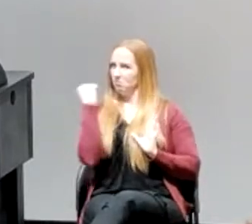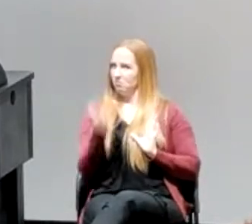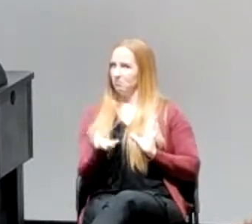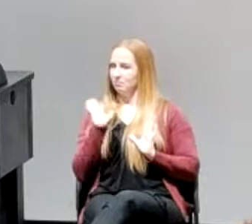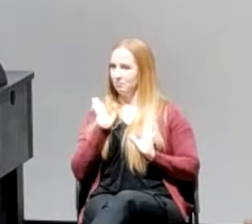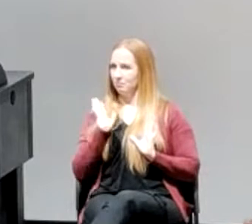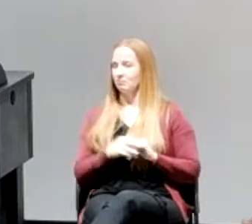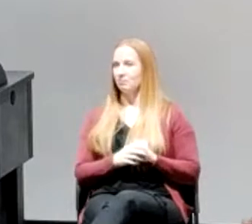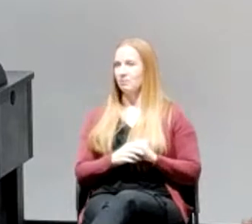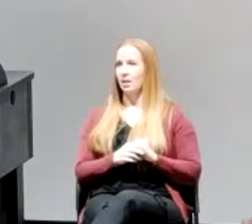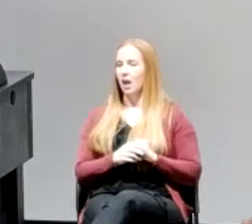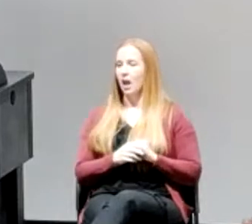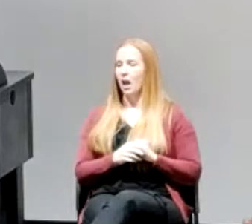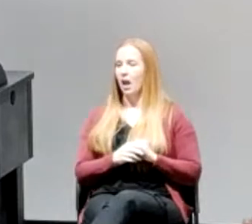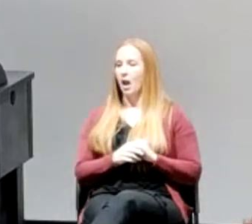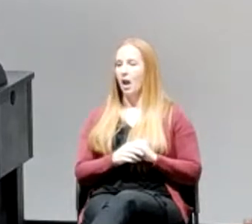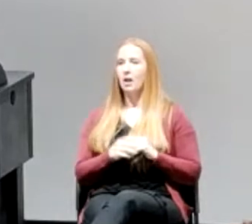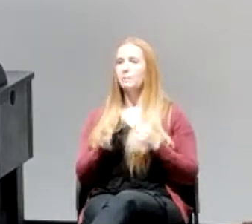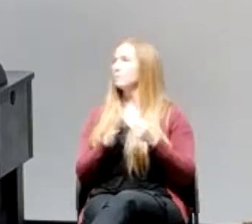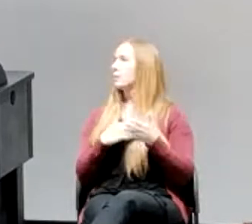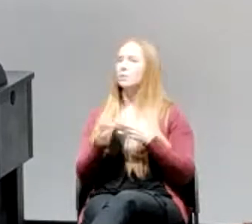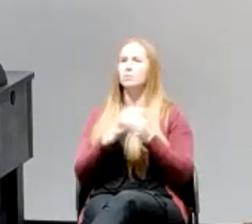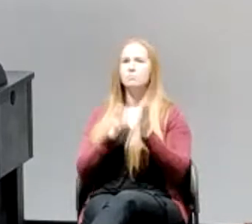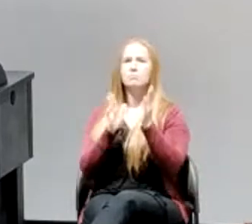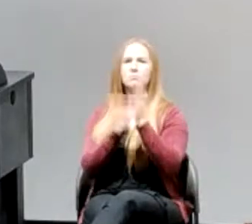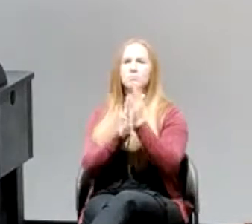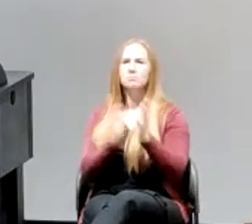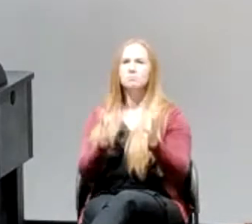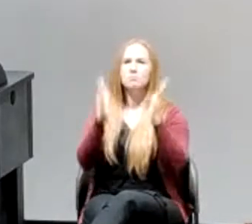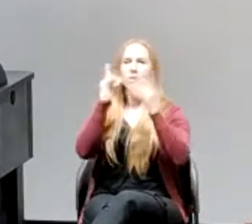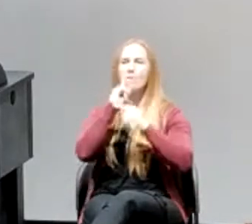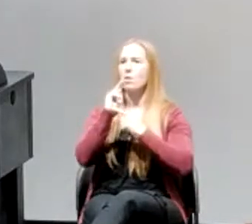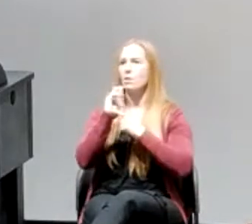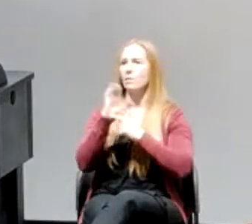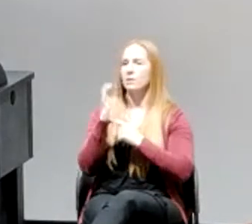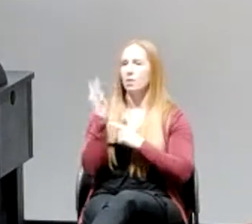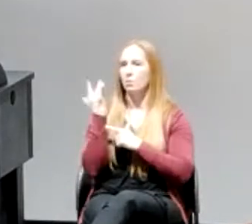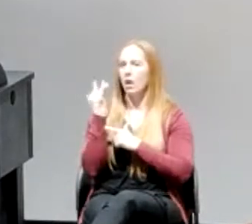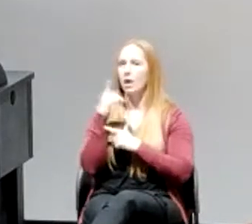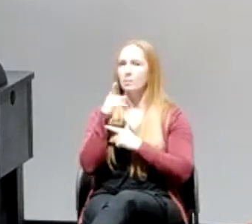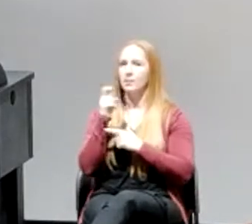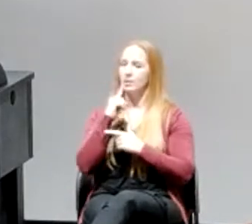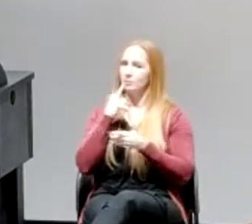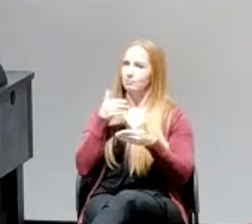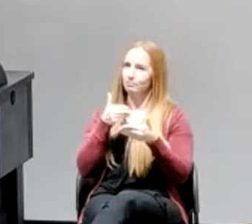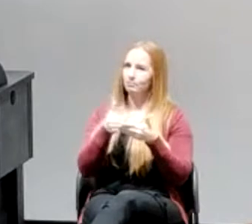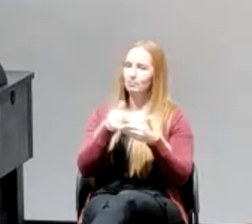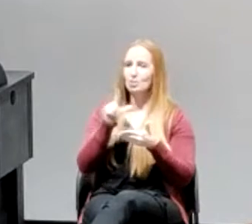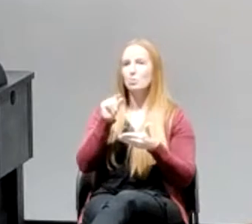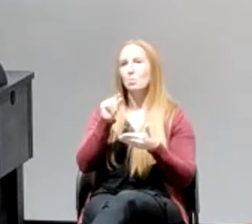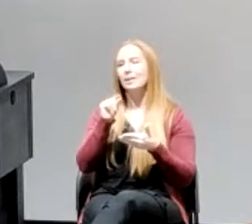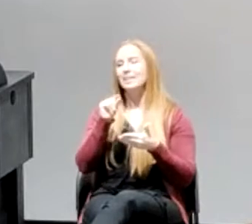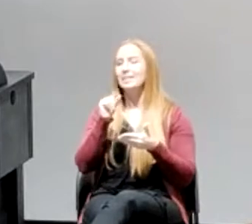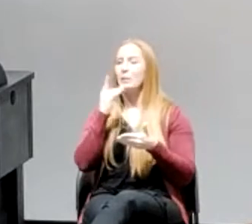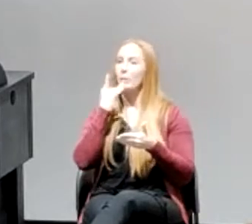And from all of you watching from dorms and desks and cars wherever you are, I'm better looking in three dimensional.